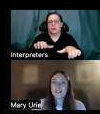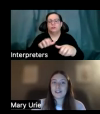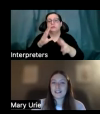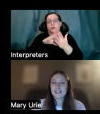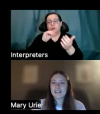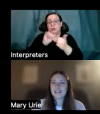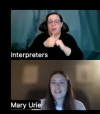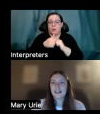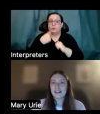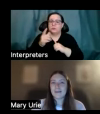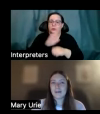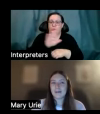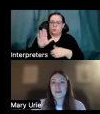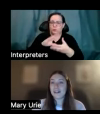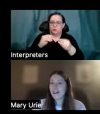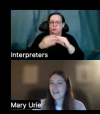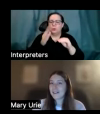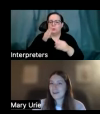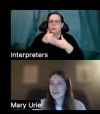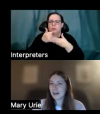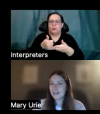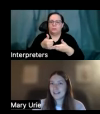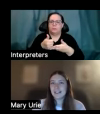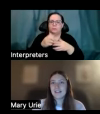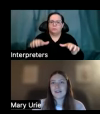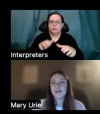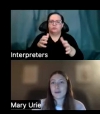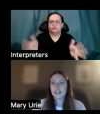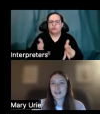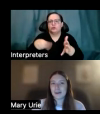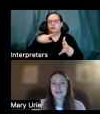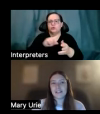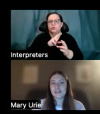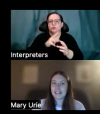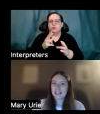encourage you to join others as well, to join you in creating